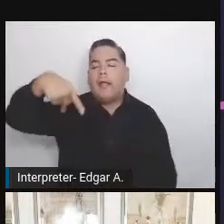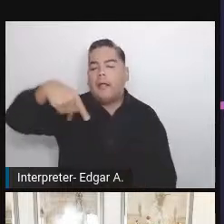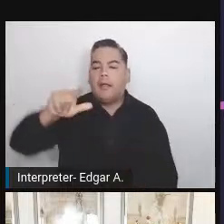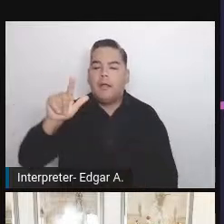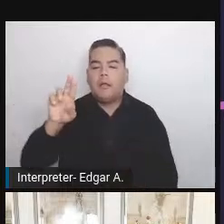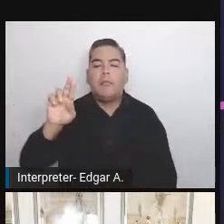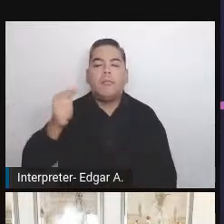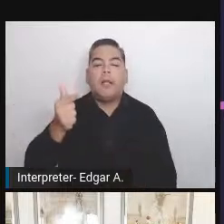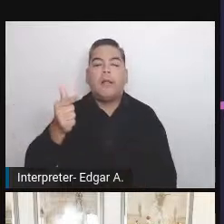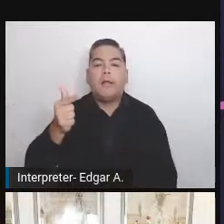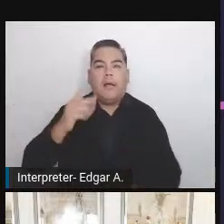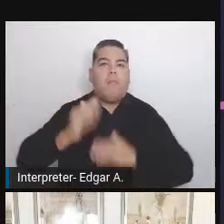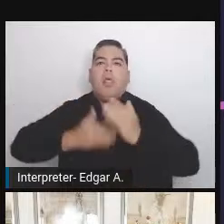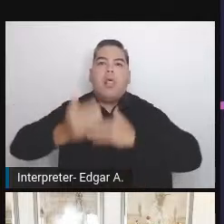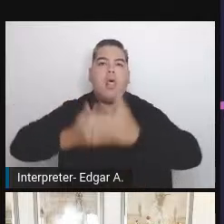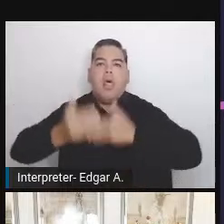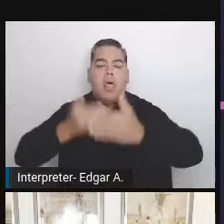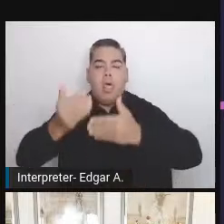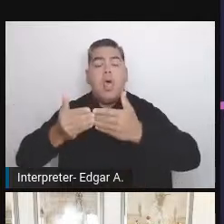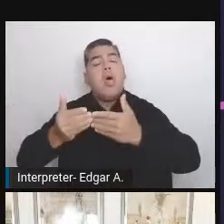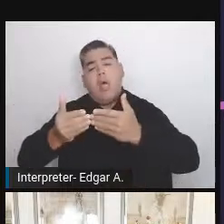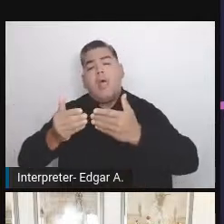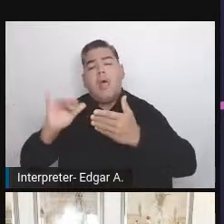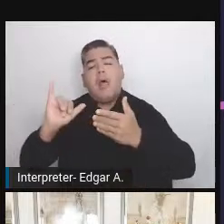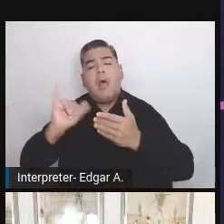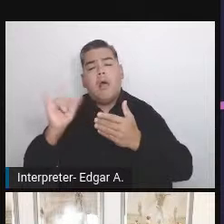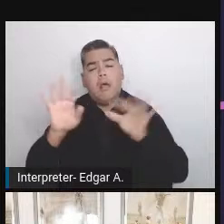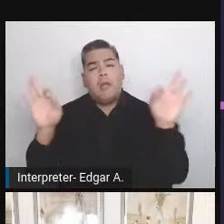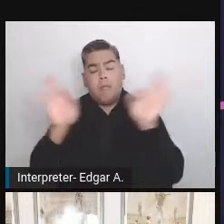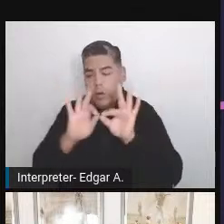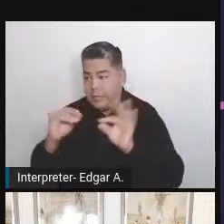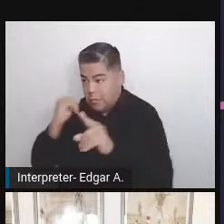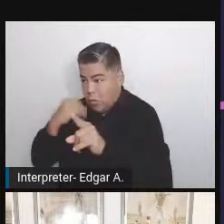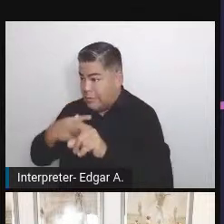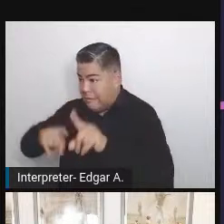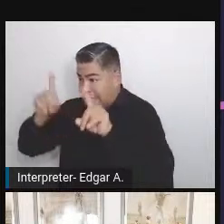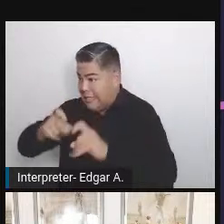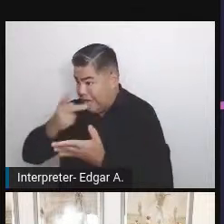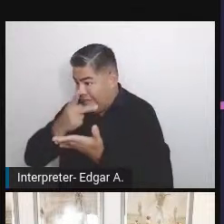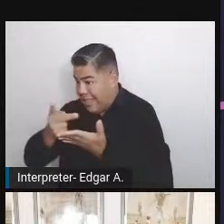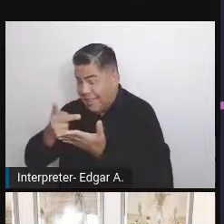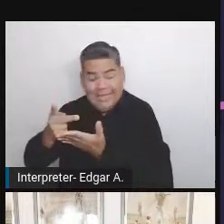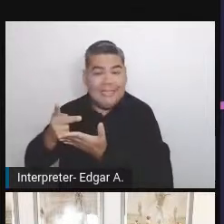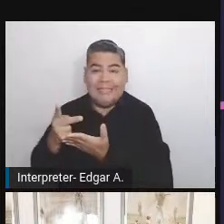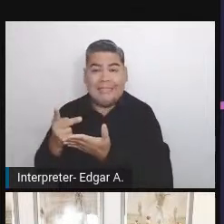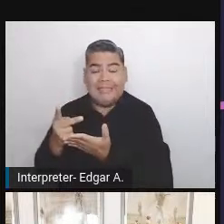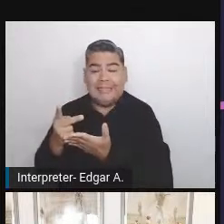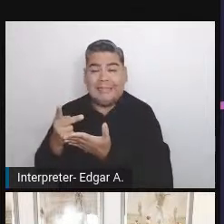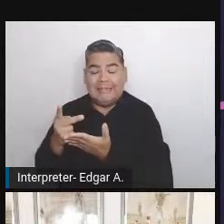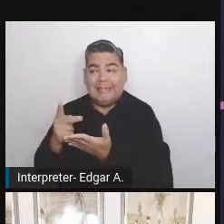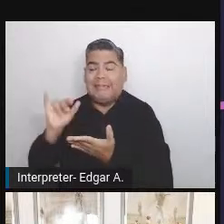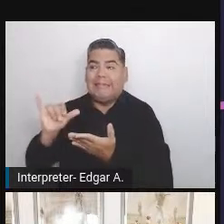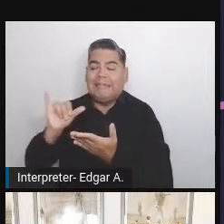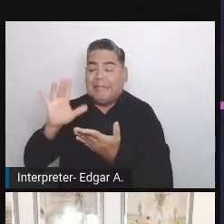Of course is also responsible for the build and deploy process and